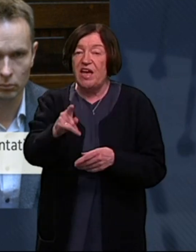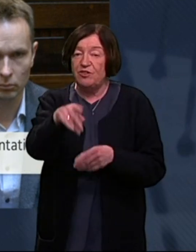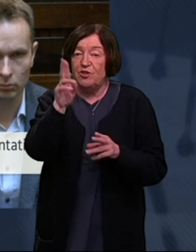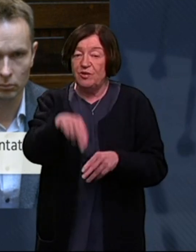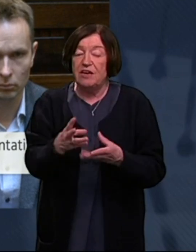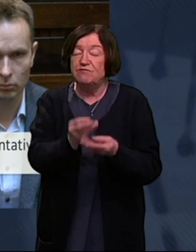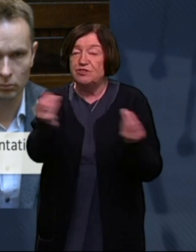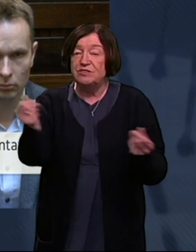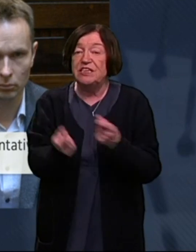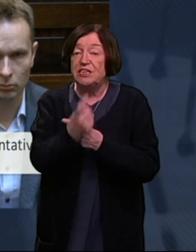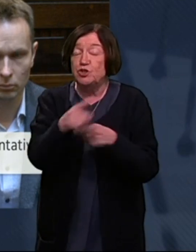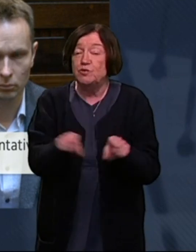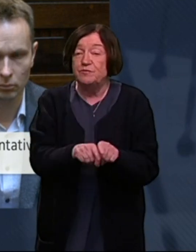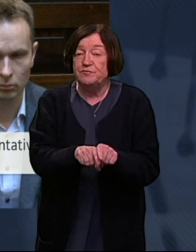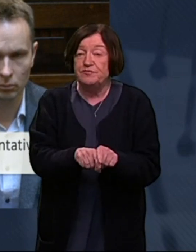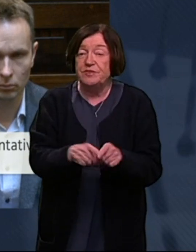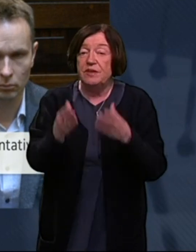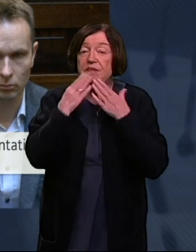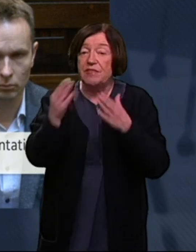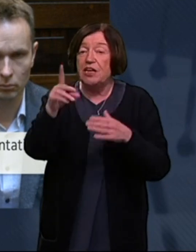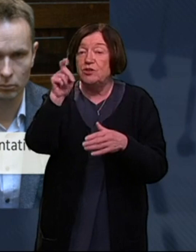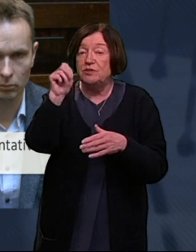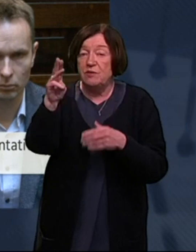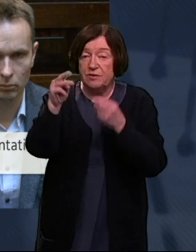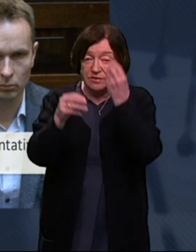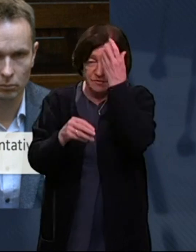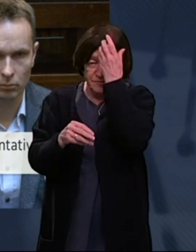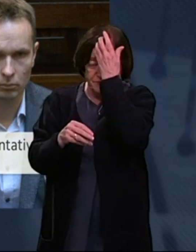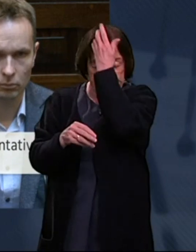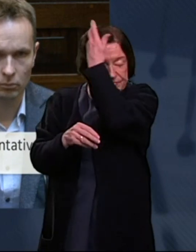the issue either.